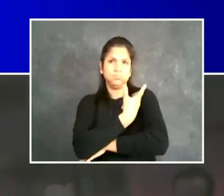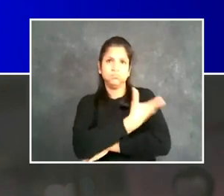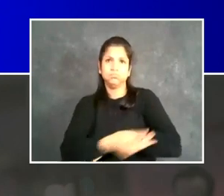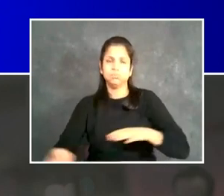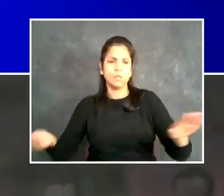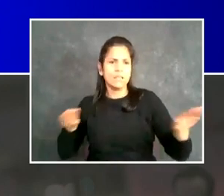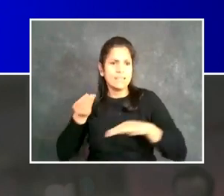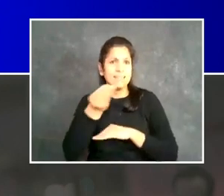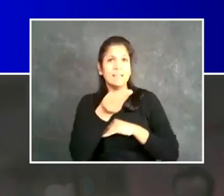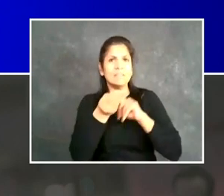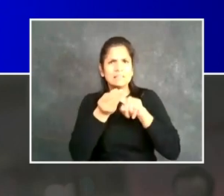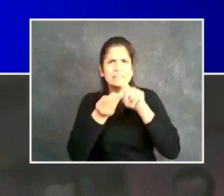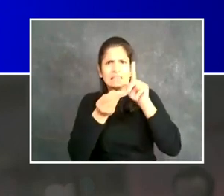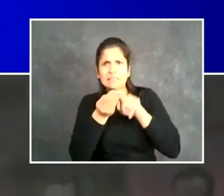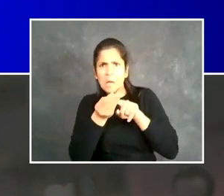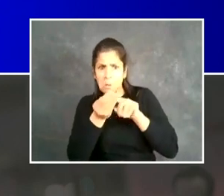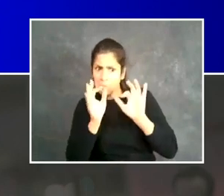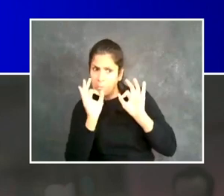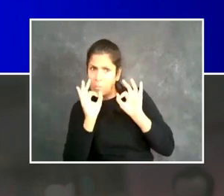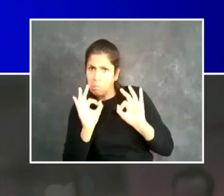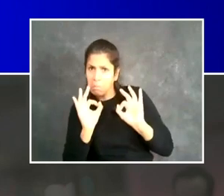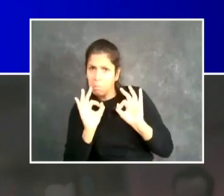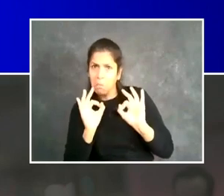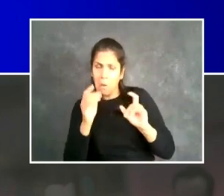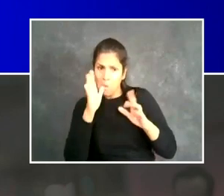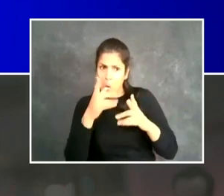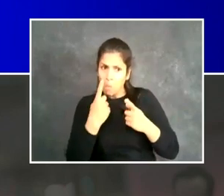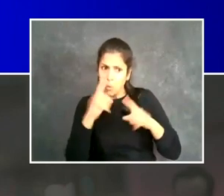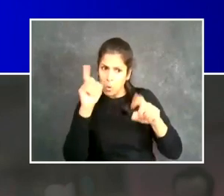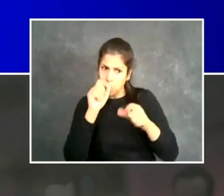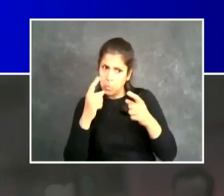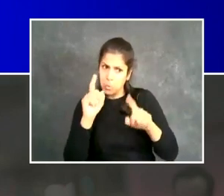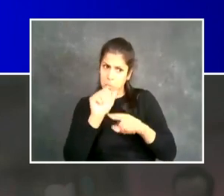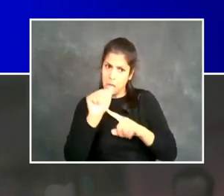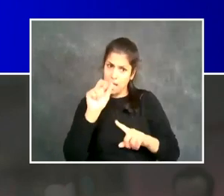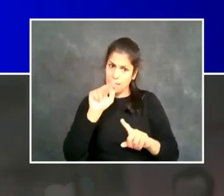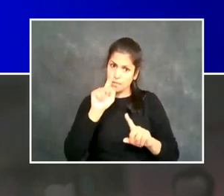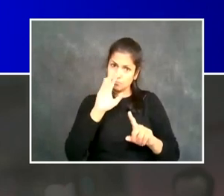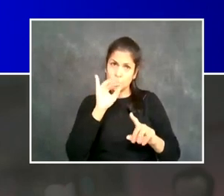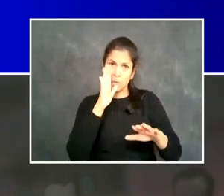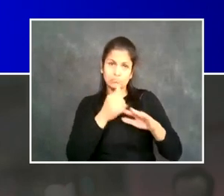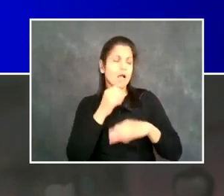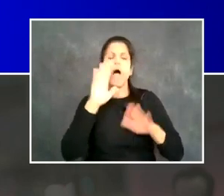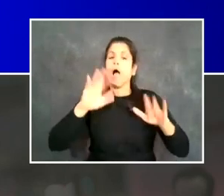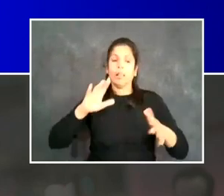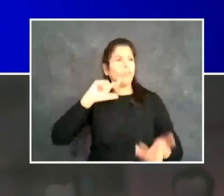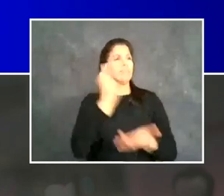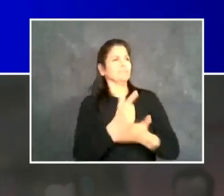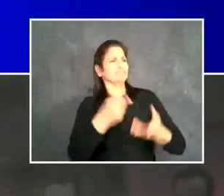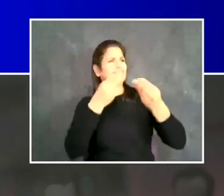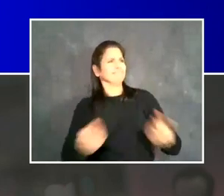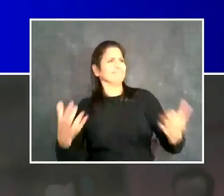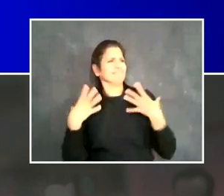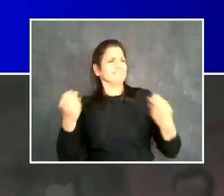TREATMENT OF MORE PEOPLE WHO ARE SICK AND HELP SAVE LIVES. WE KNOW ONE THING ABOUT OUR